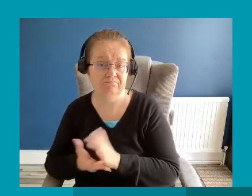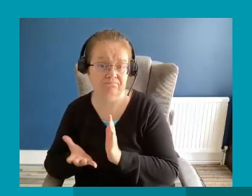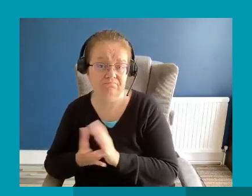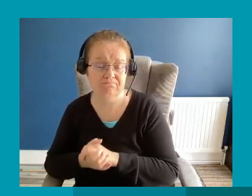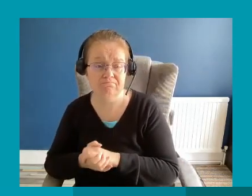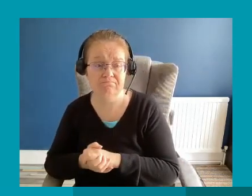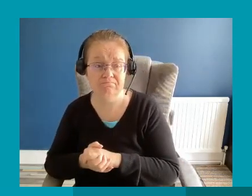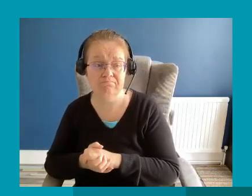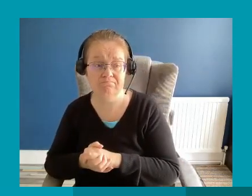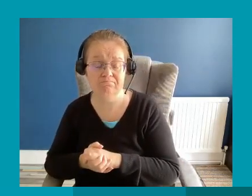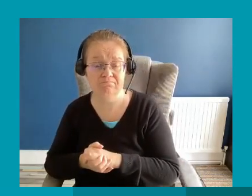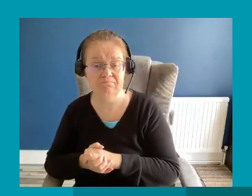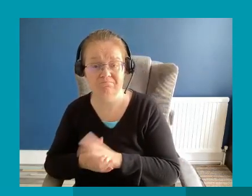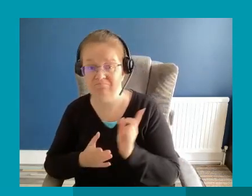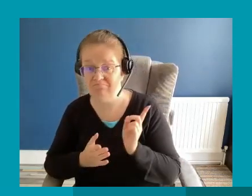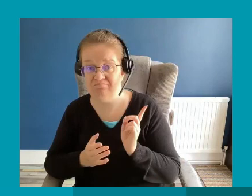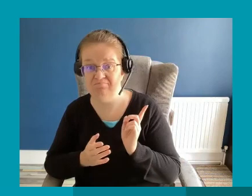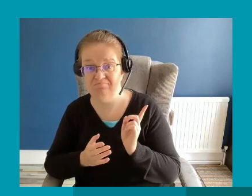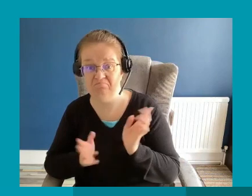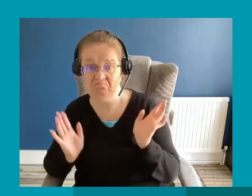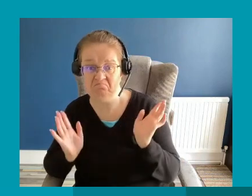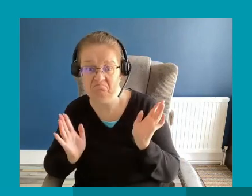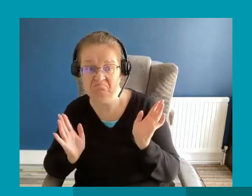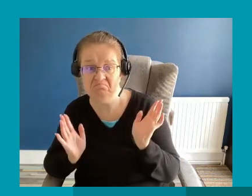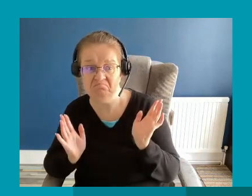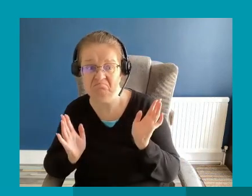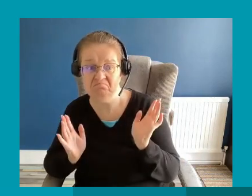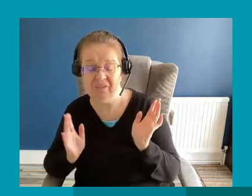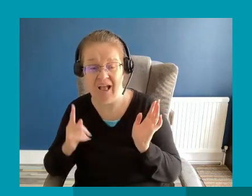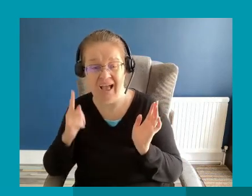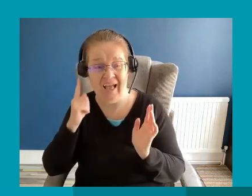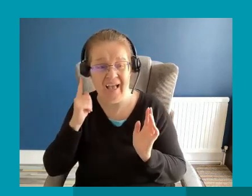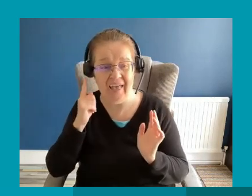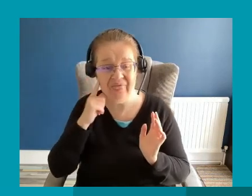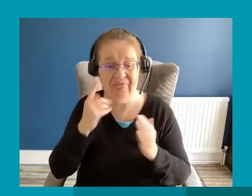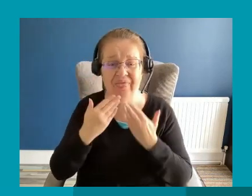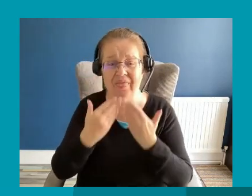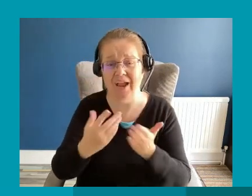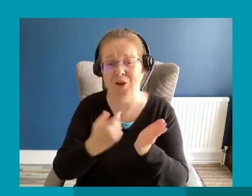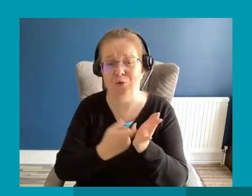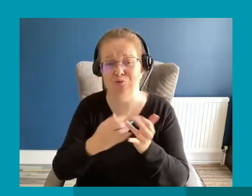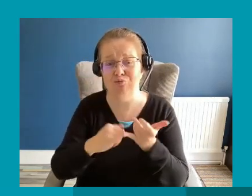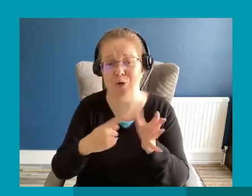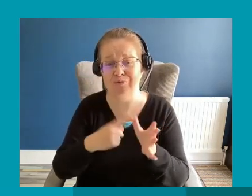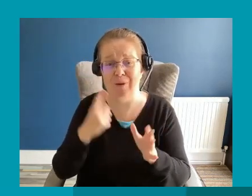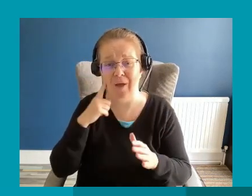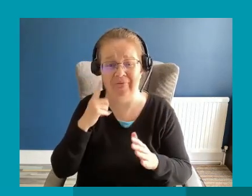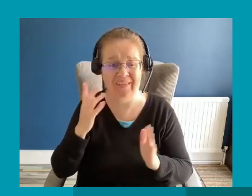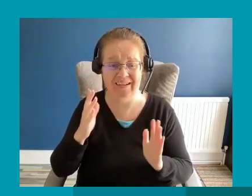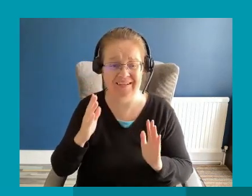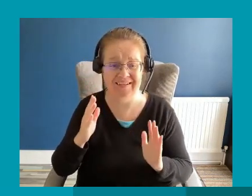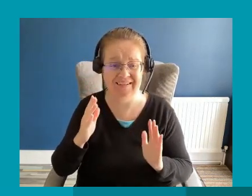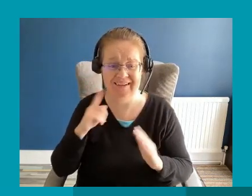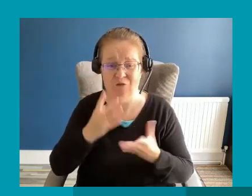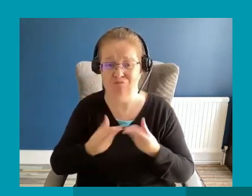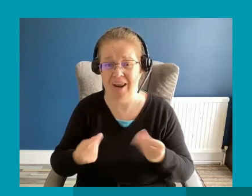I think we have ran out of time. Haven't we Rosa, I think we have. We've, we've tried to cover off quite